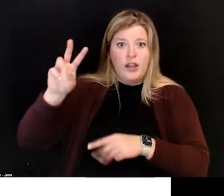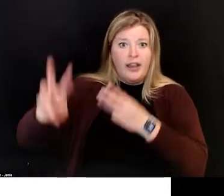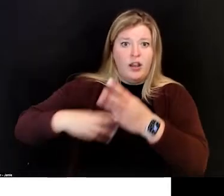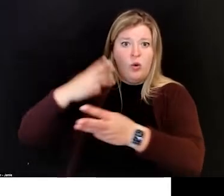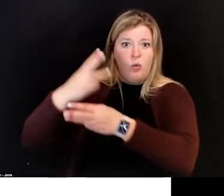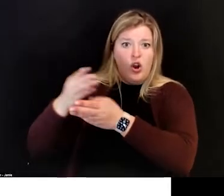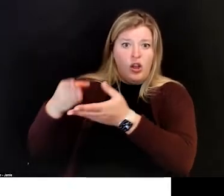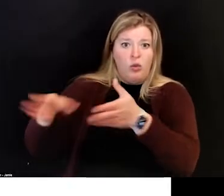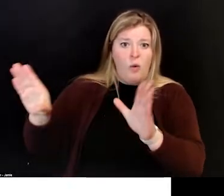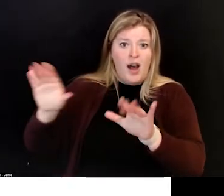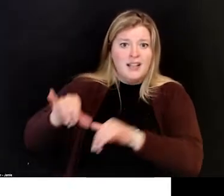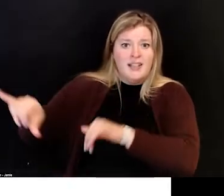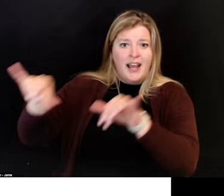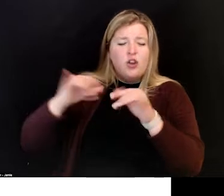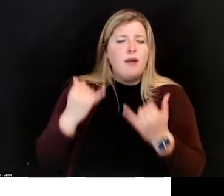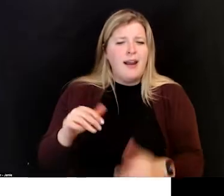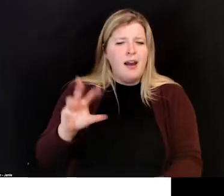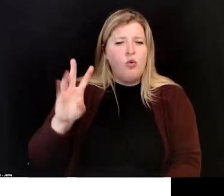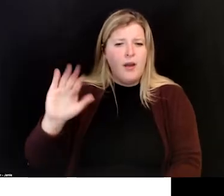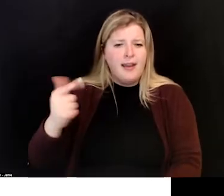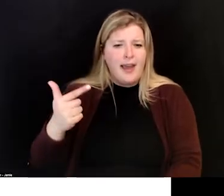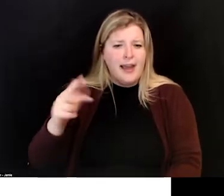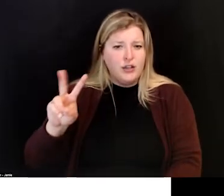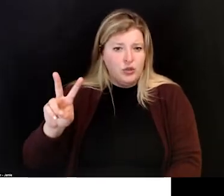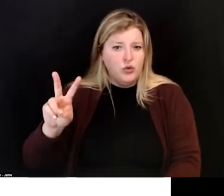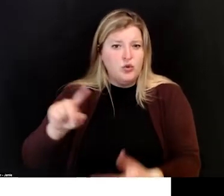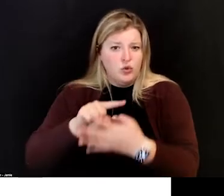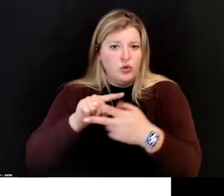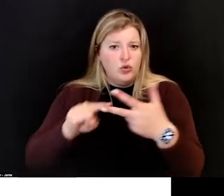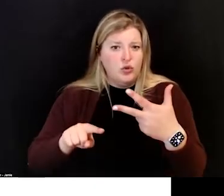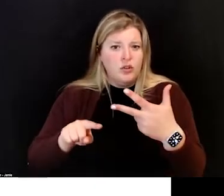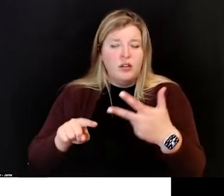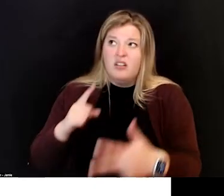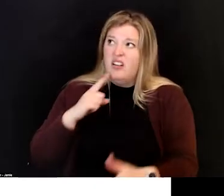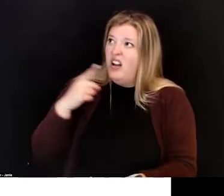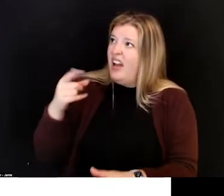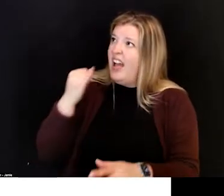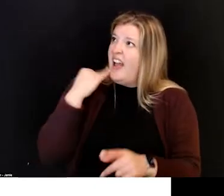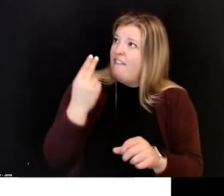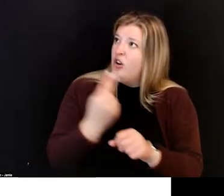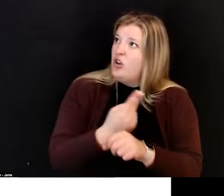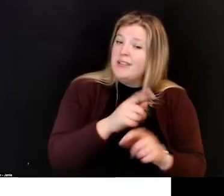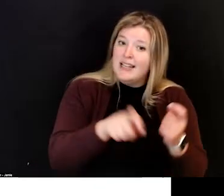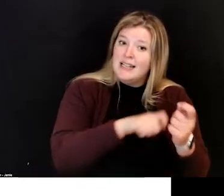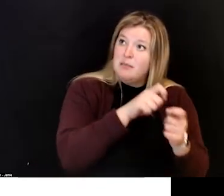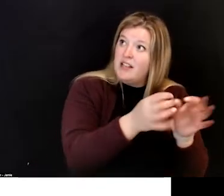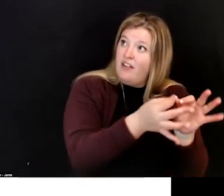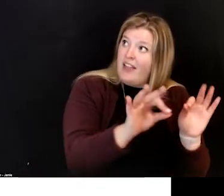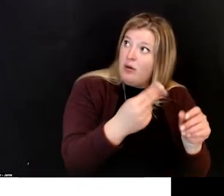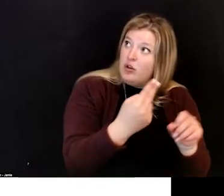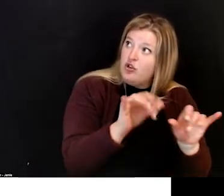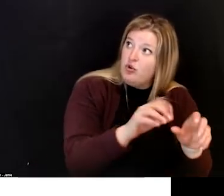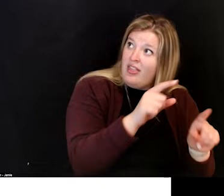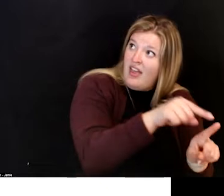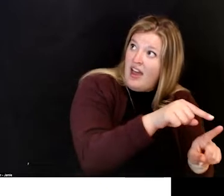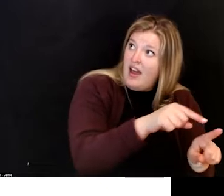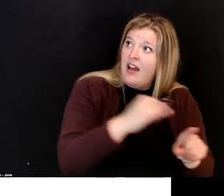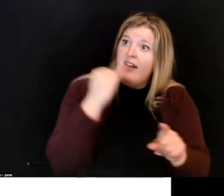within the WCAG 2 series, we don't have a way of saying, "If you're using this language, do this. And if you're using this language, do that."